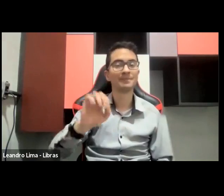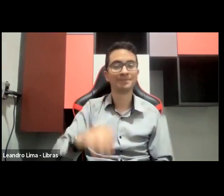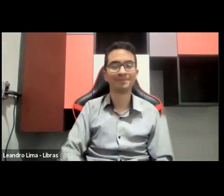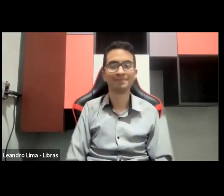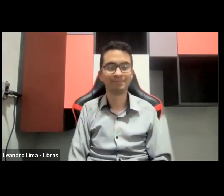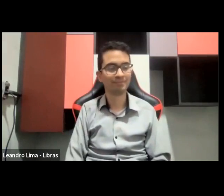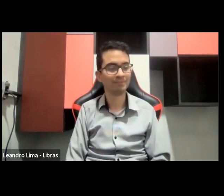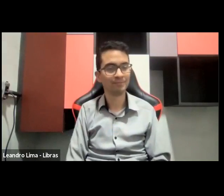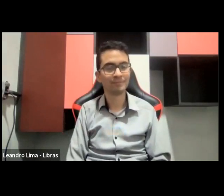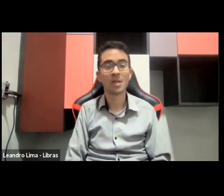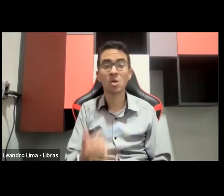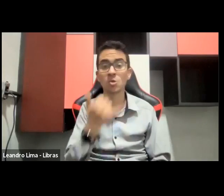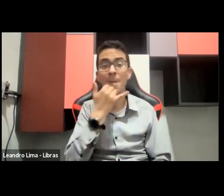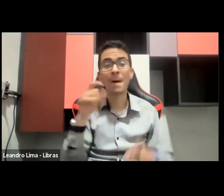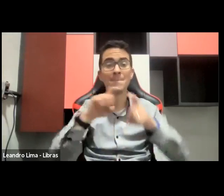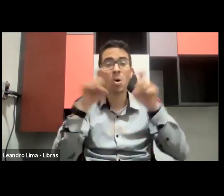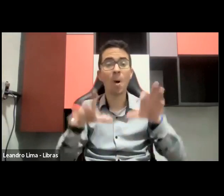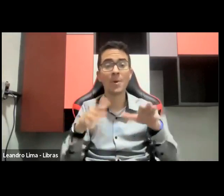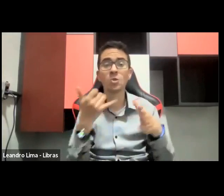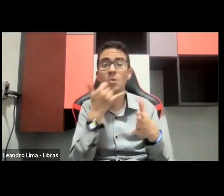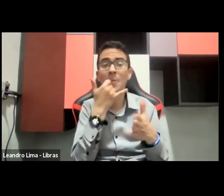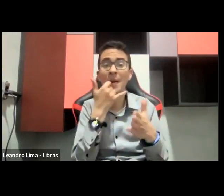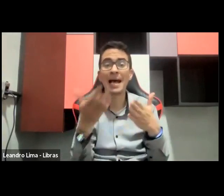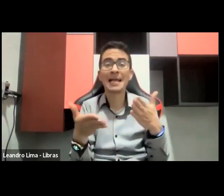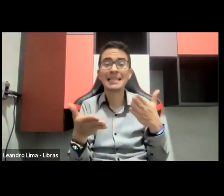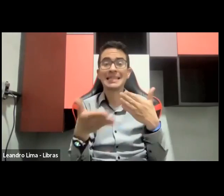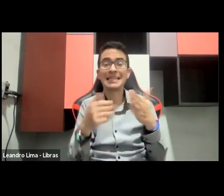Okay, and but mike Okay, and but my computer is is stuck sorry about that. I can I can, can you hear me